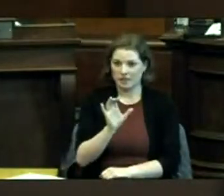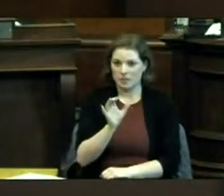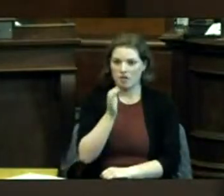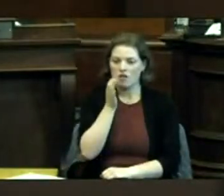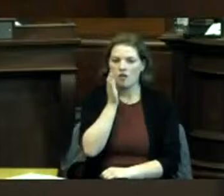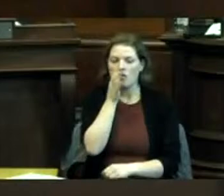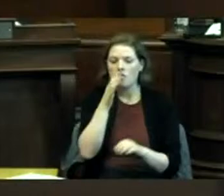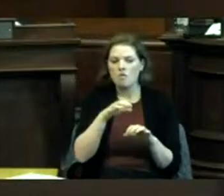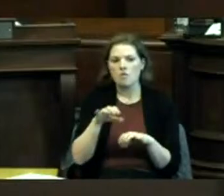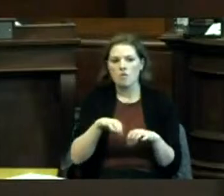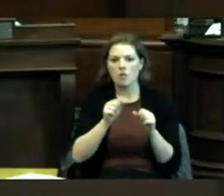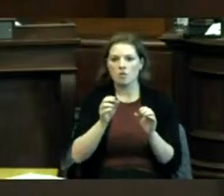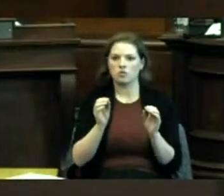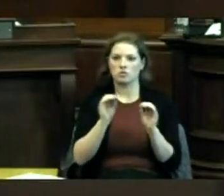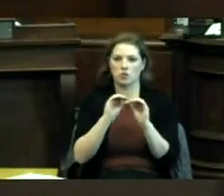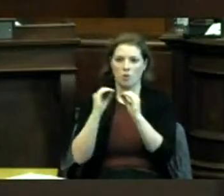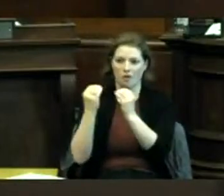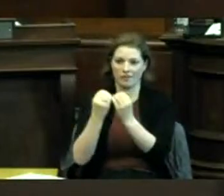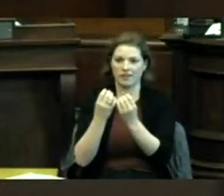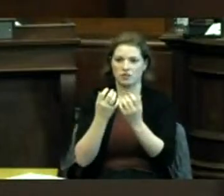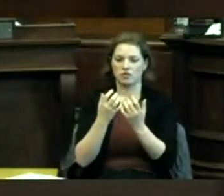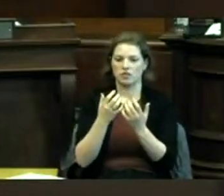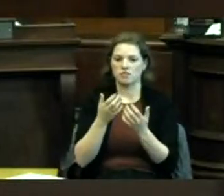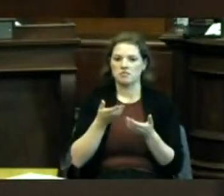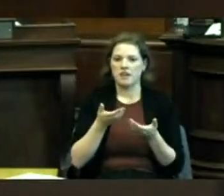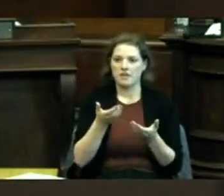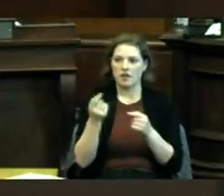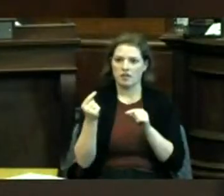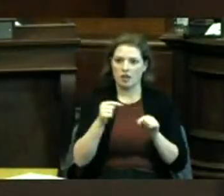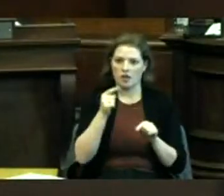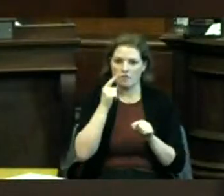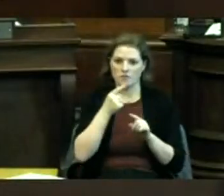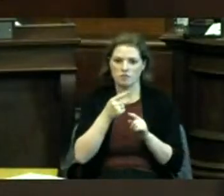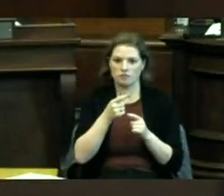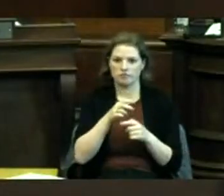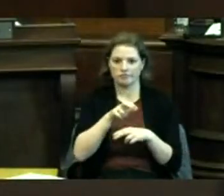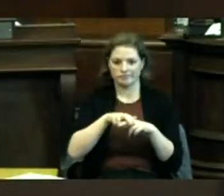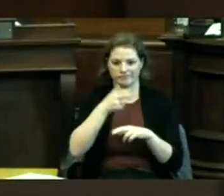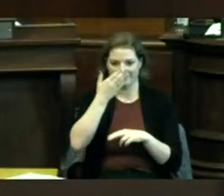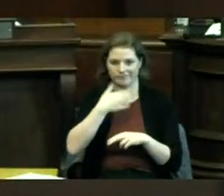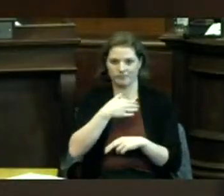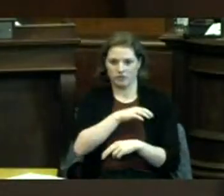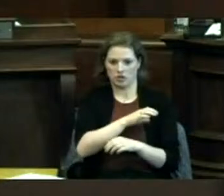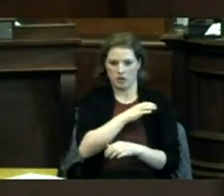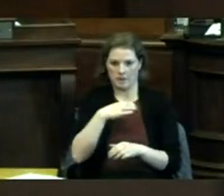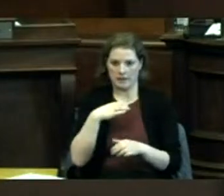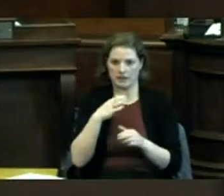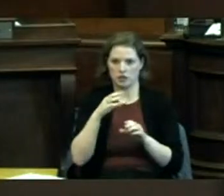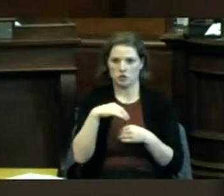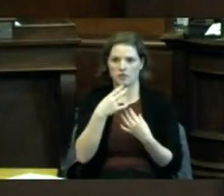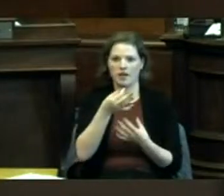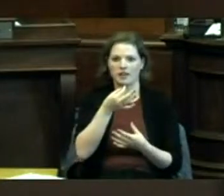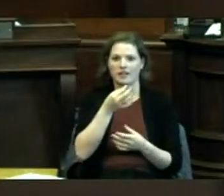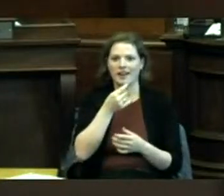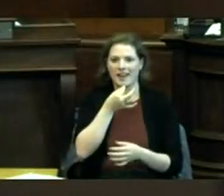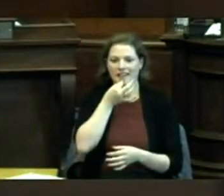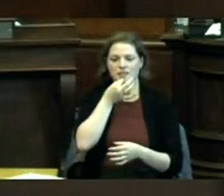join us. In December, we will host organizations and other